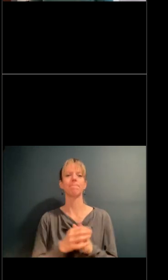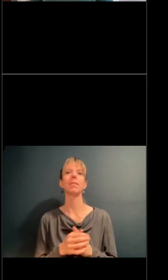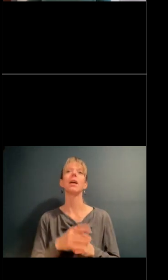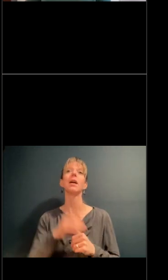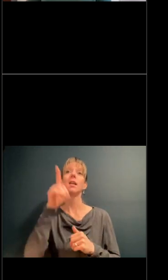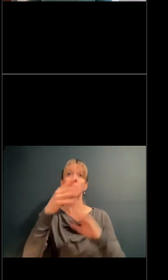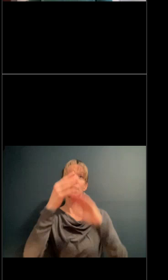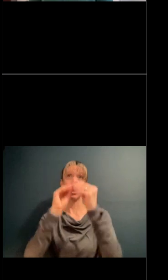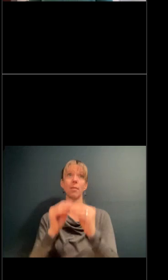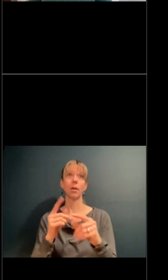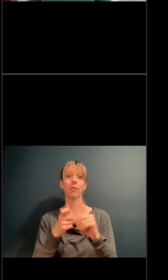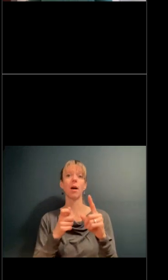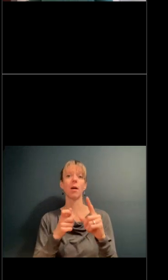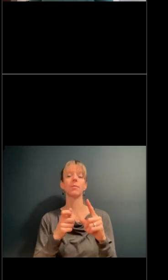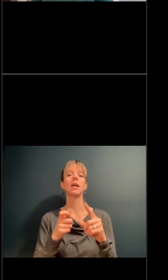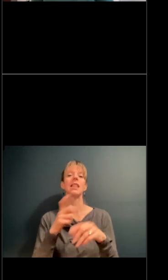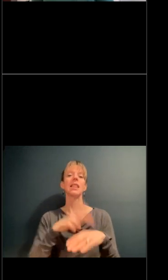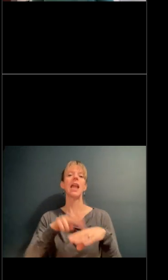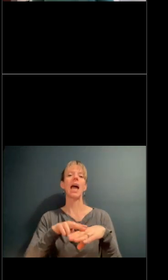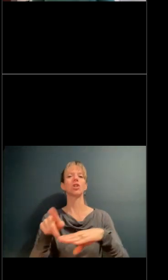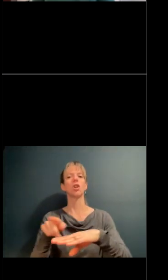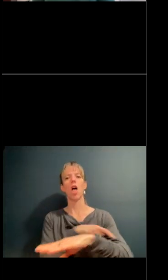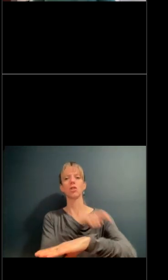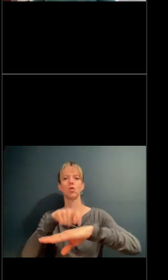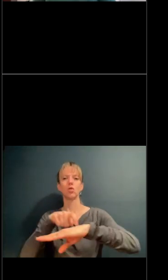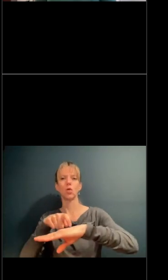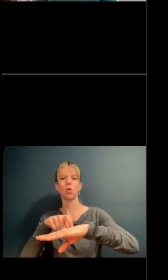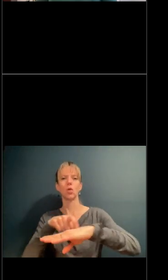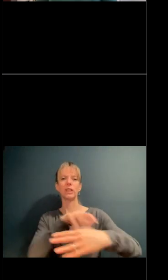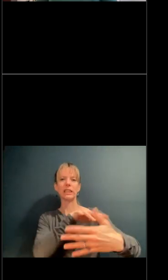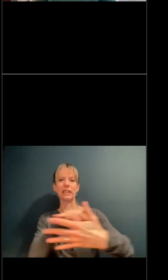Longitudinal Transition study. The data are a bit older now.